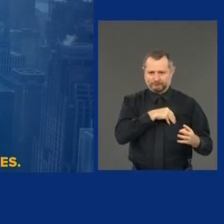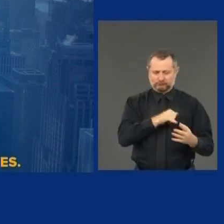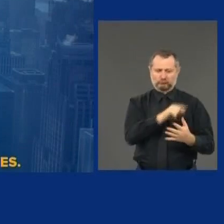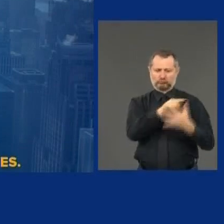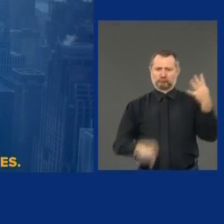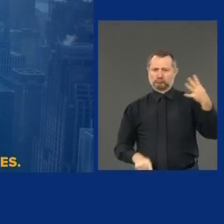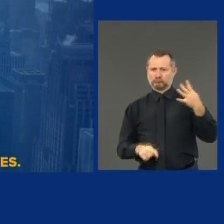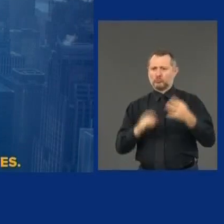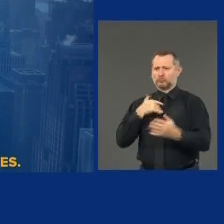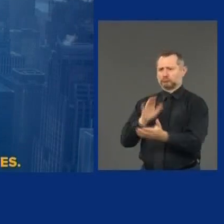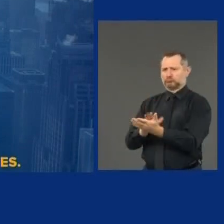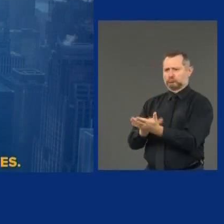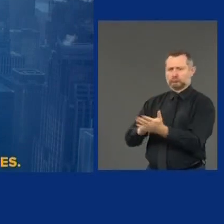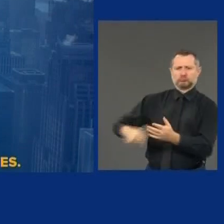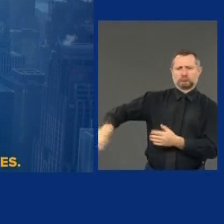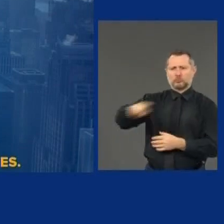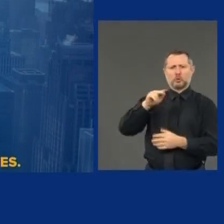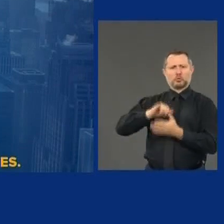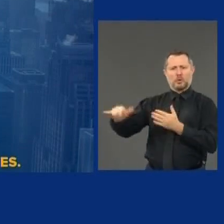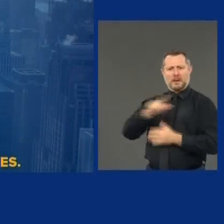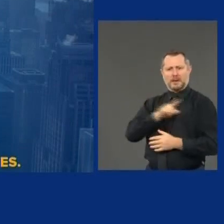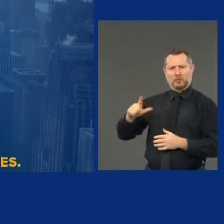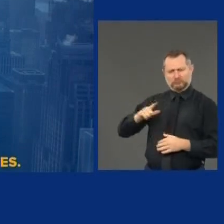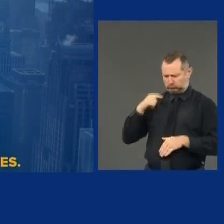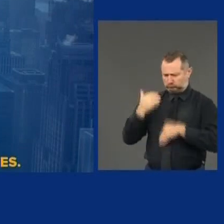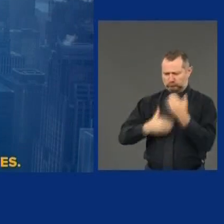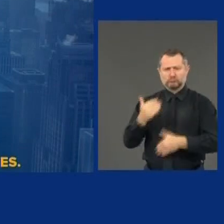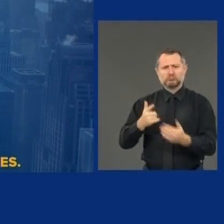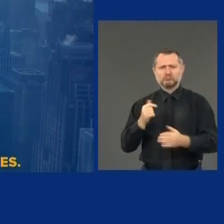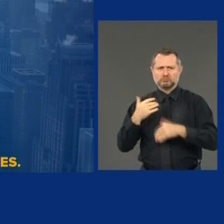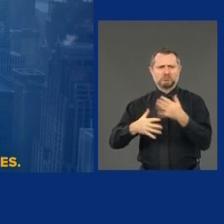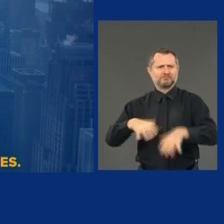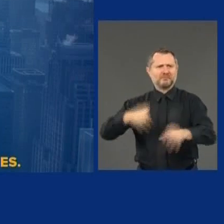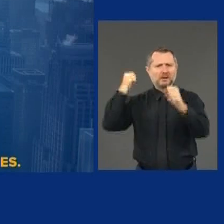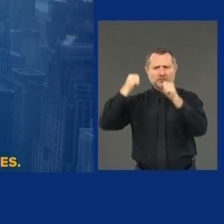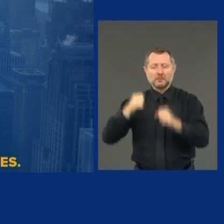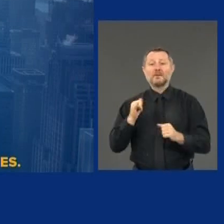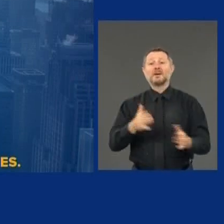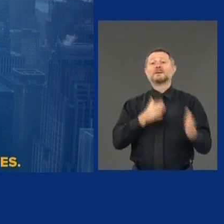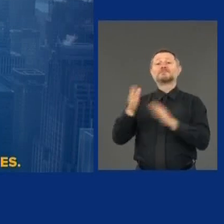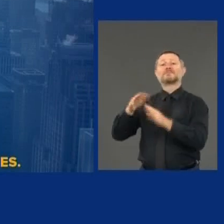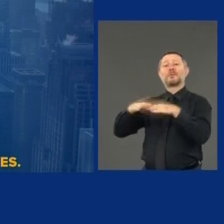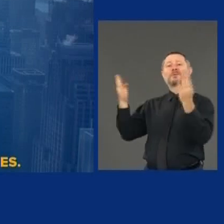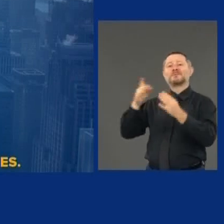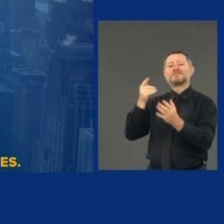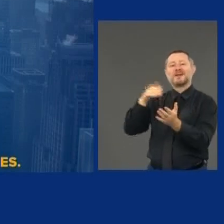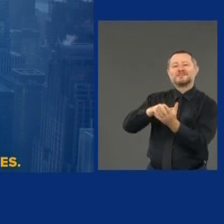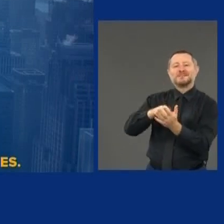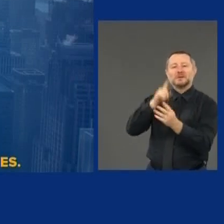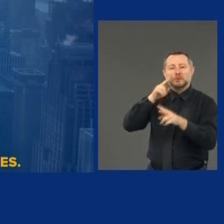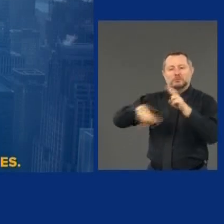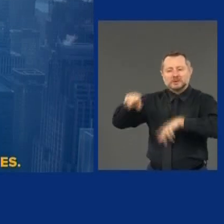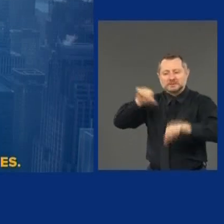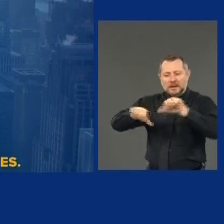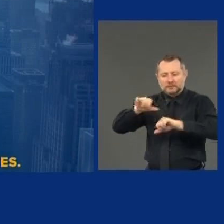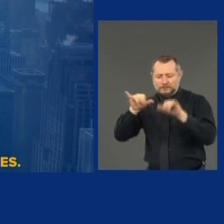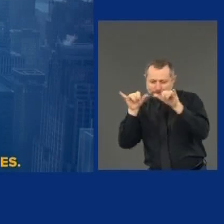PROSECUTOR, HATE CRIMES. I APPLAUD THE NEW YORK STATE LEGISLATURE FOR MOVING AS QUICKLY AS THEY DID. ON REOPENING, WE HAVE BEEN